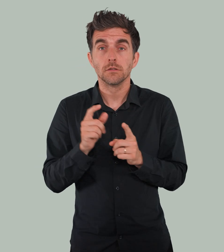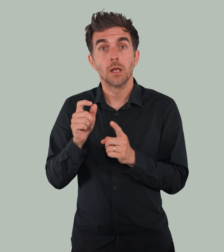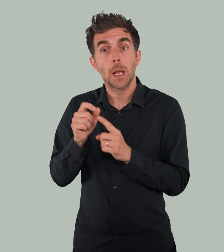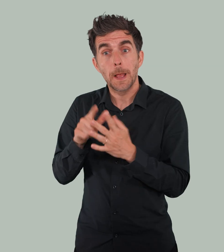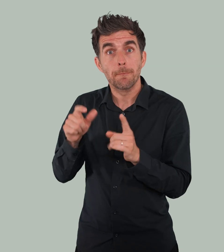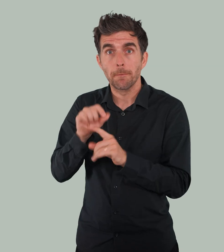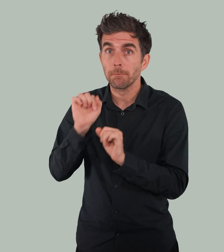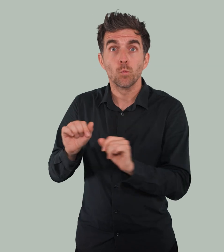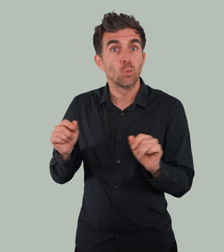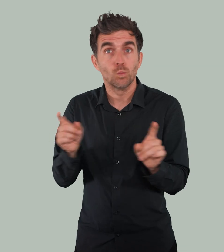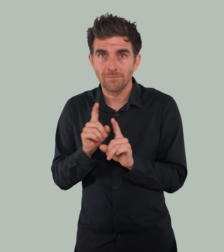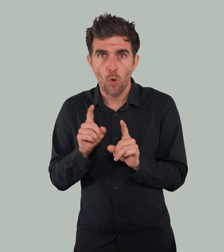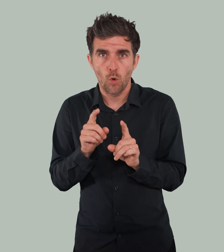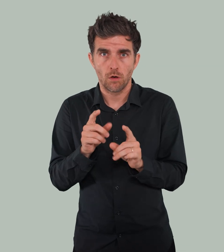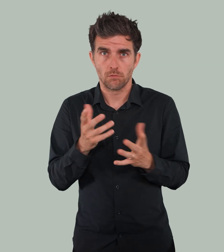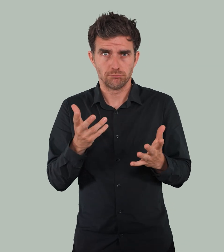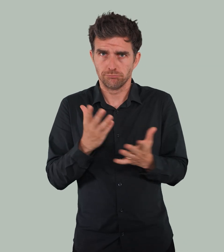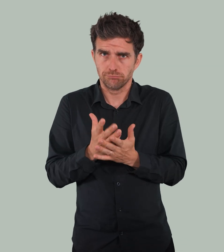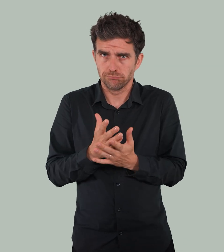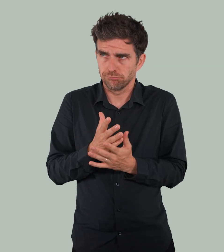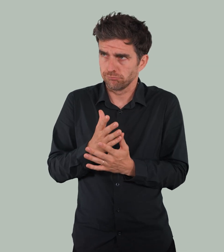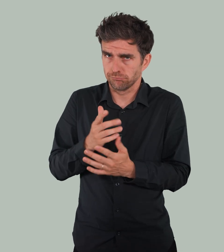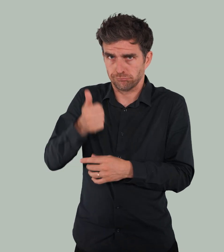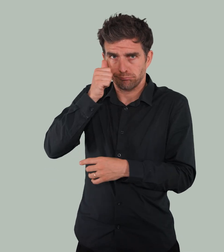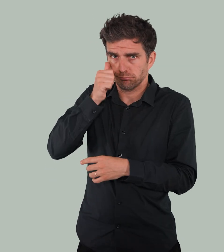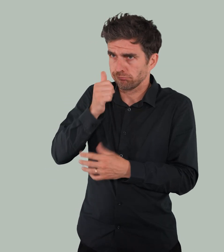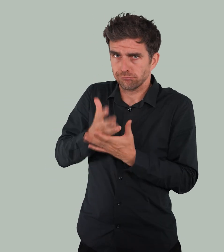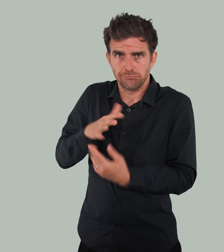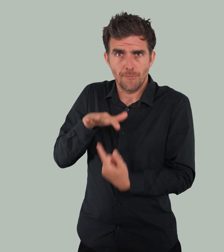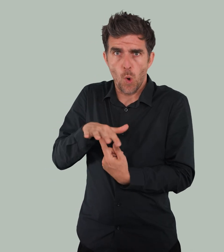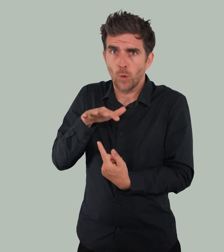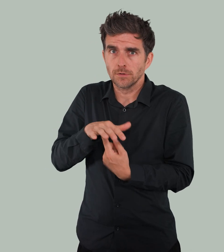while the purpose of PIP is widely recognised and valued,